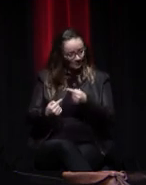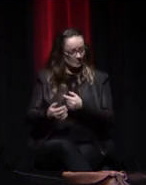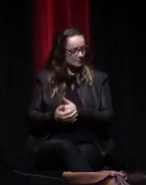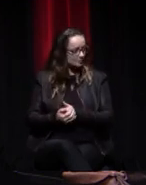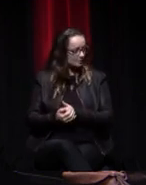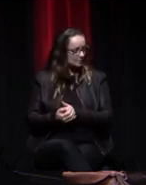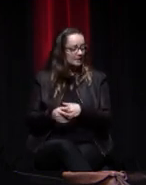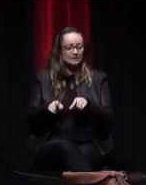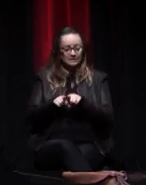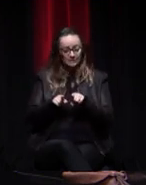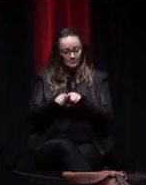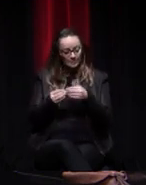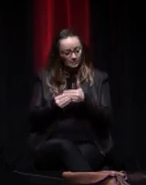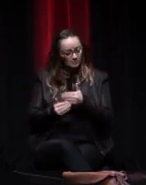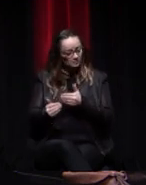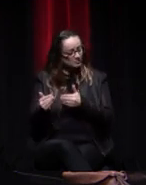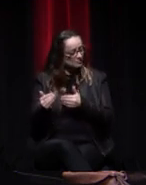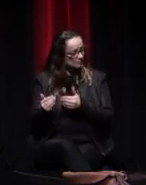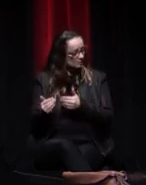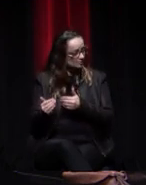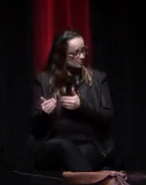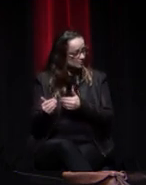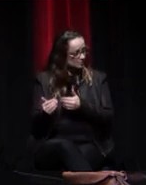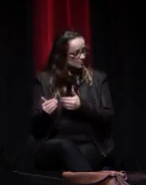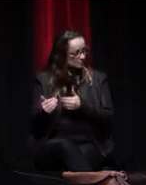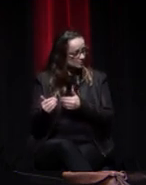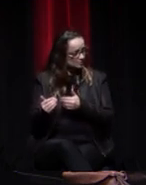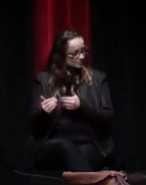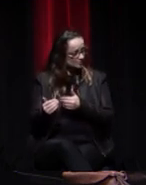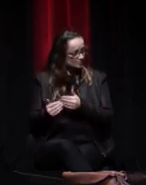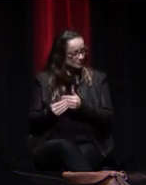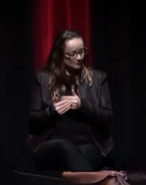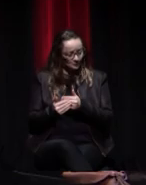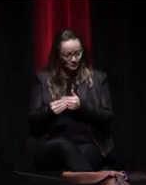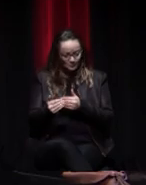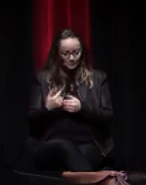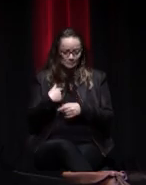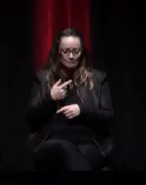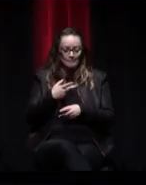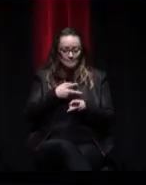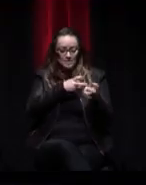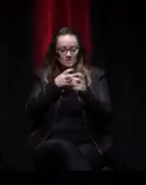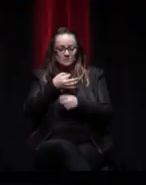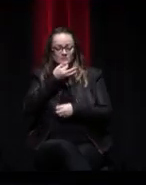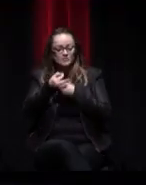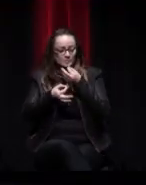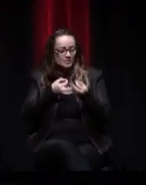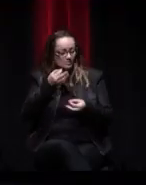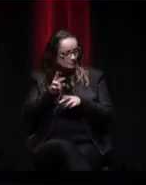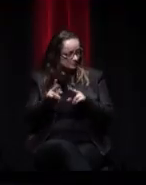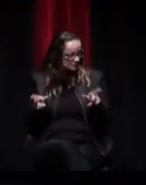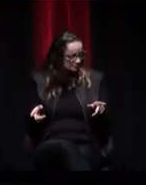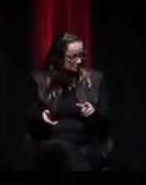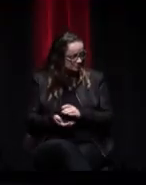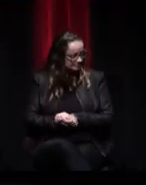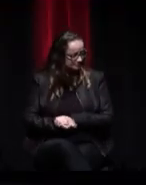and in the course of the confrontation of opinions. Well, then,